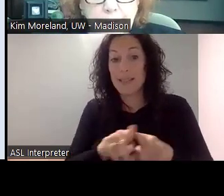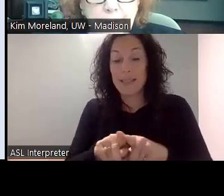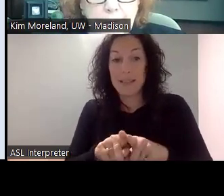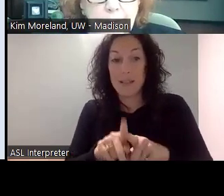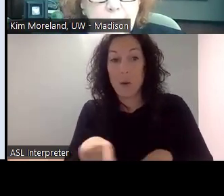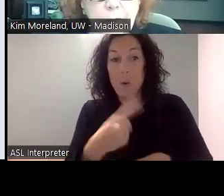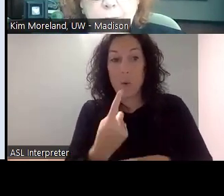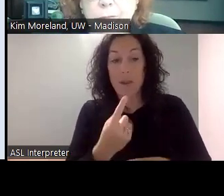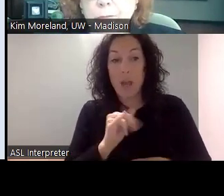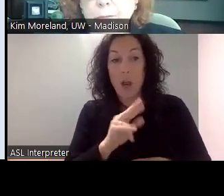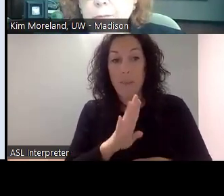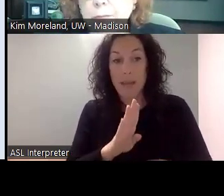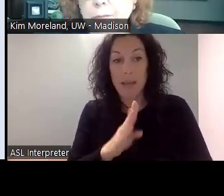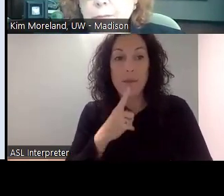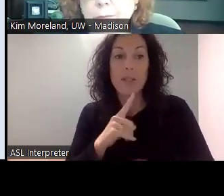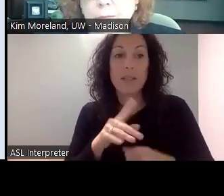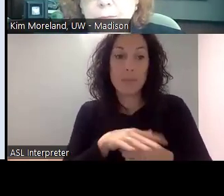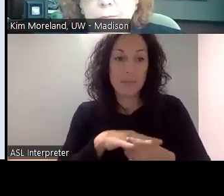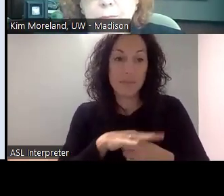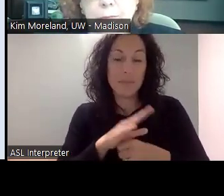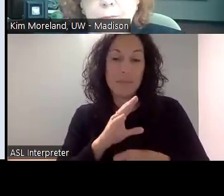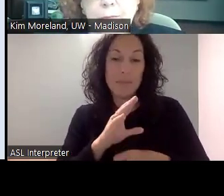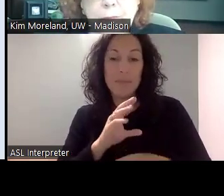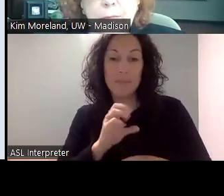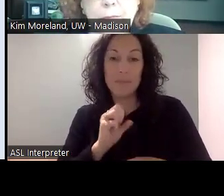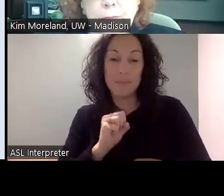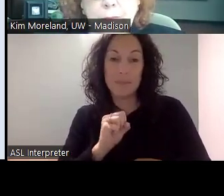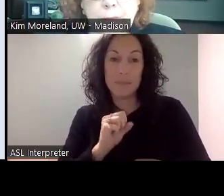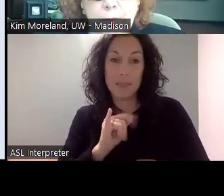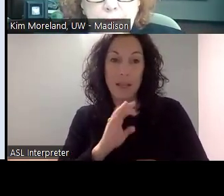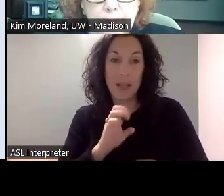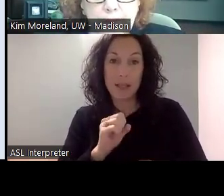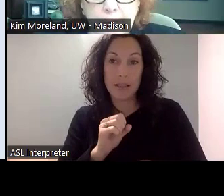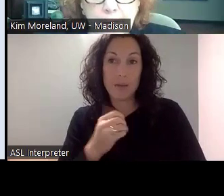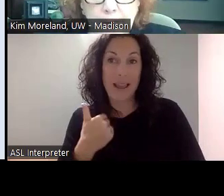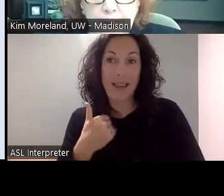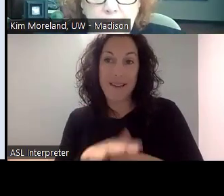only because we feel that we do not have enough expertise